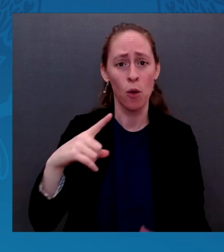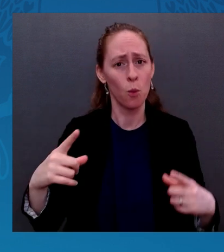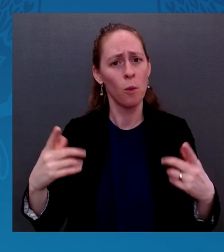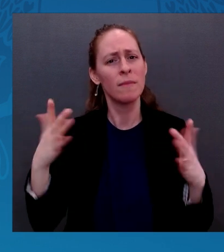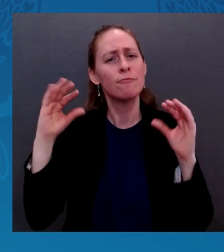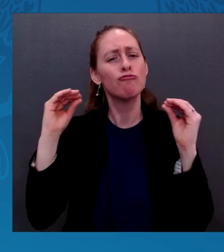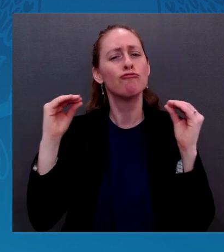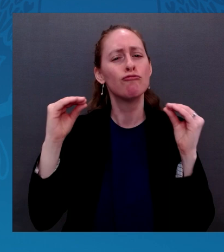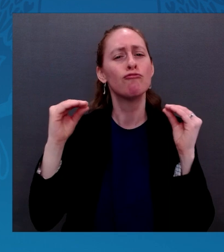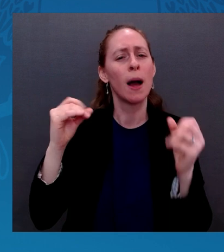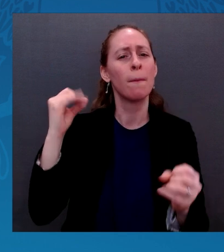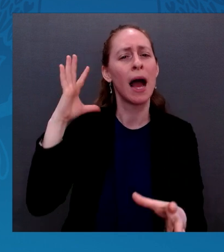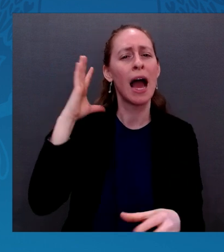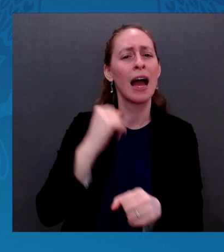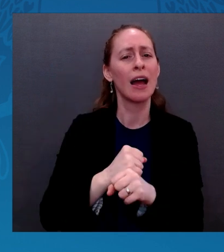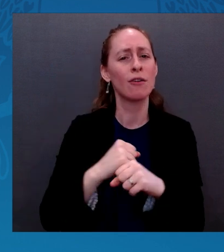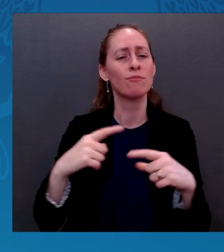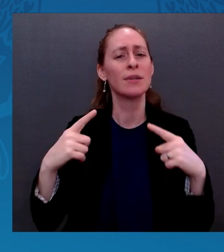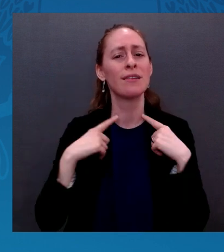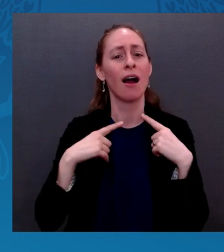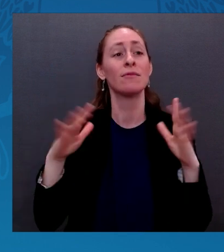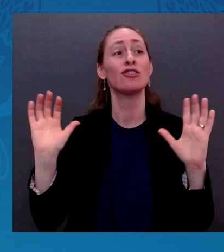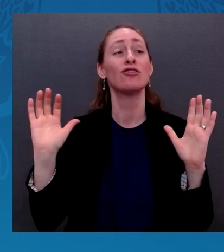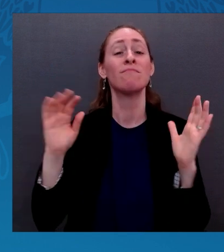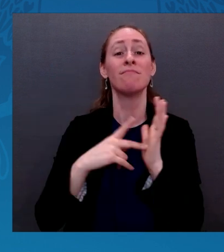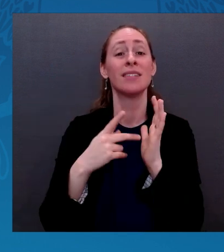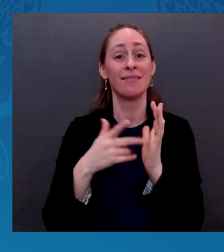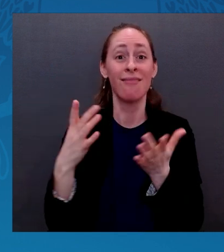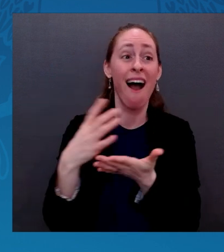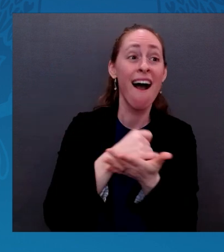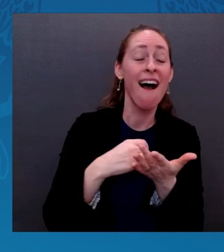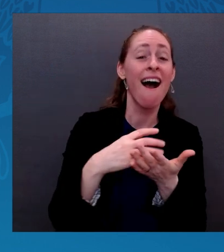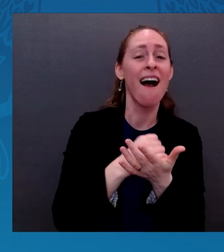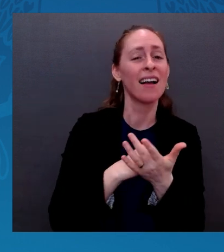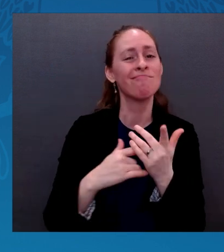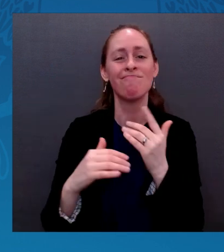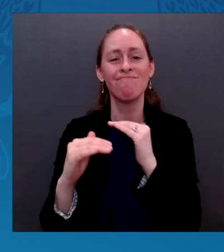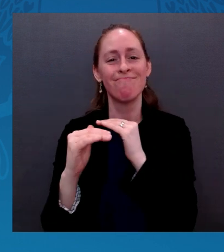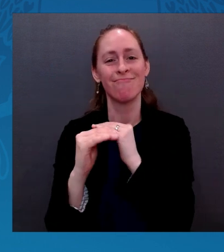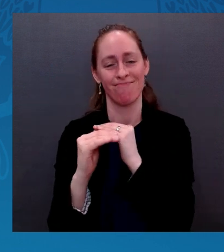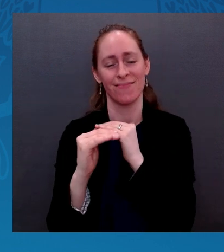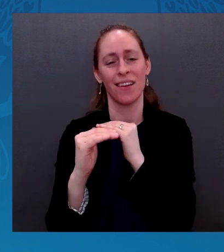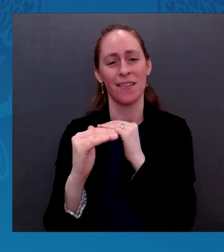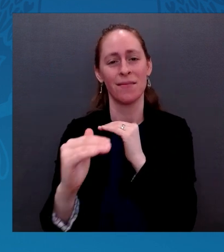How is this going to fracture in and out, going for doctor's appointments